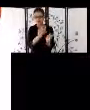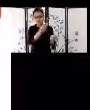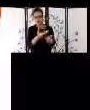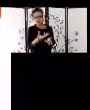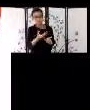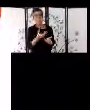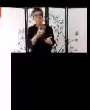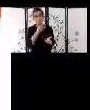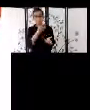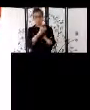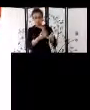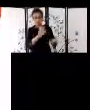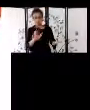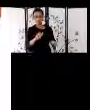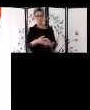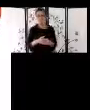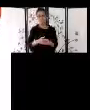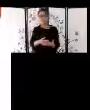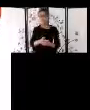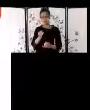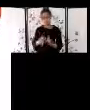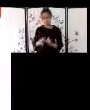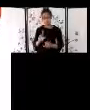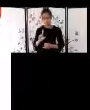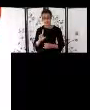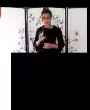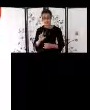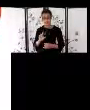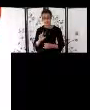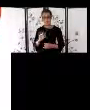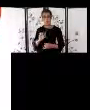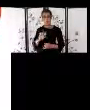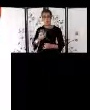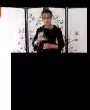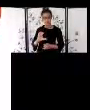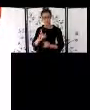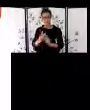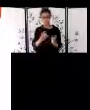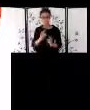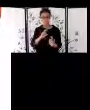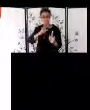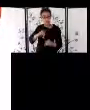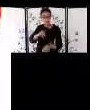not required. It's being collected on a voluntary basis. You're not required to complete the